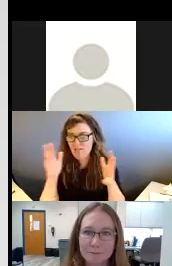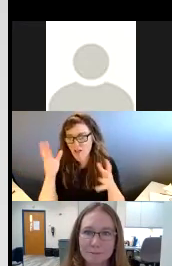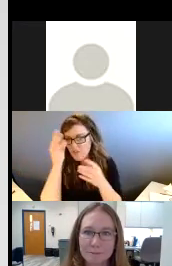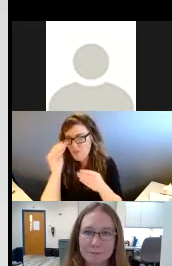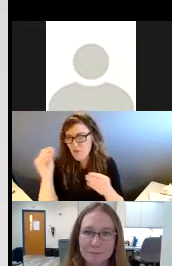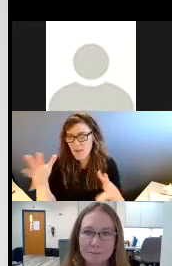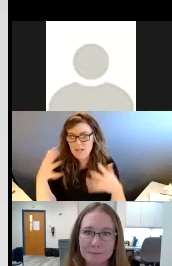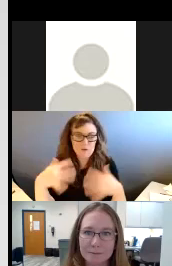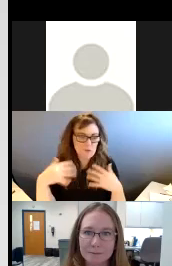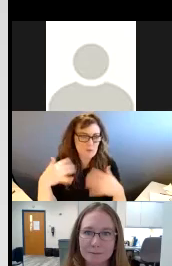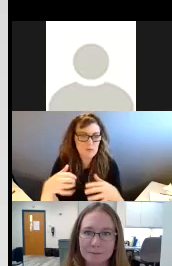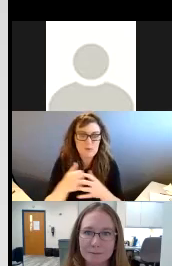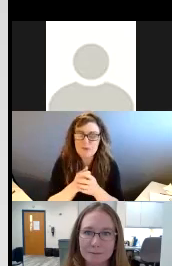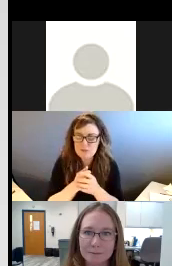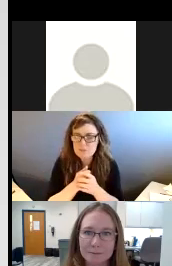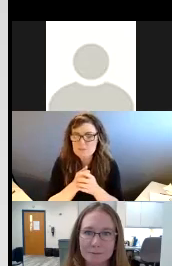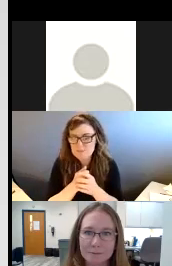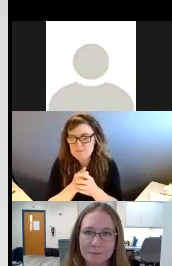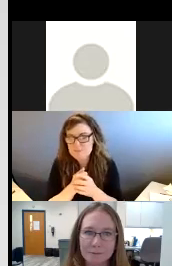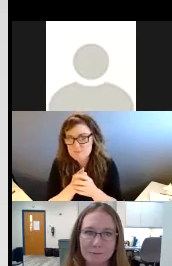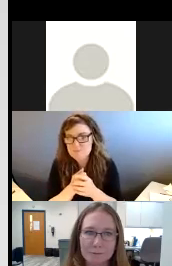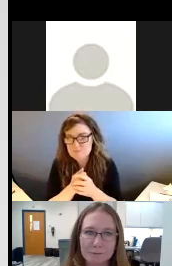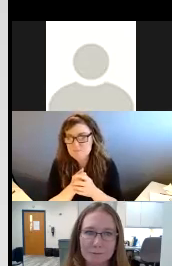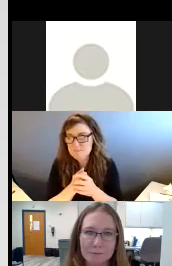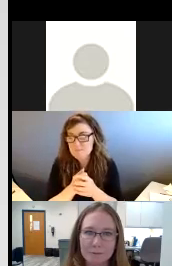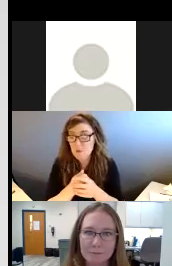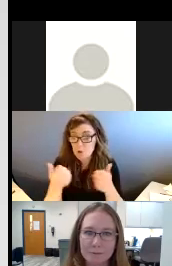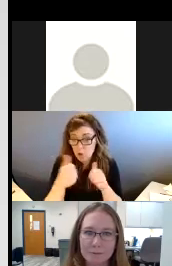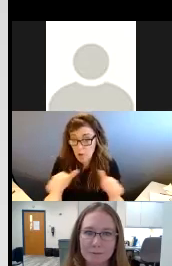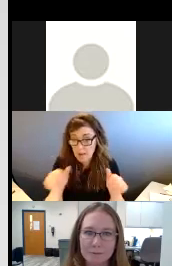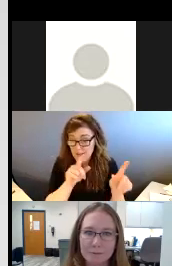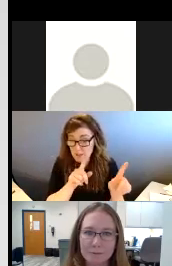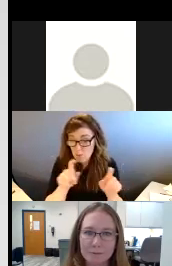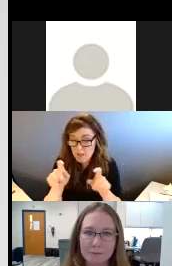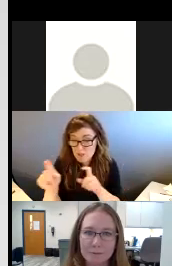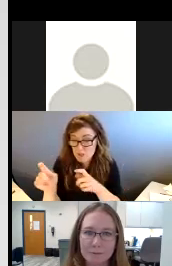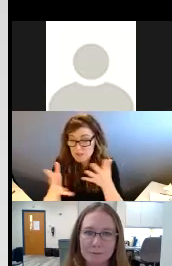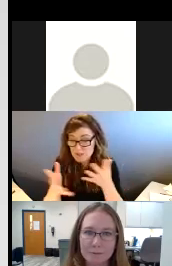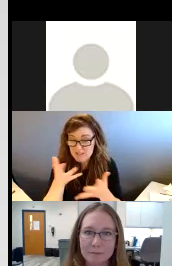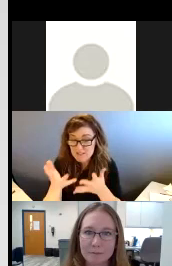I WOULD LIKE TO OPEN THIS UP TO SOME ADDITIONAL QUESTIONS. FOLKS HAVE BEEN GREAT ABOUT PUTTING QUESTIONS IN